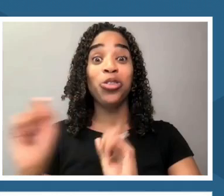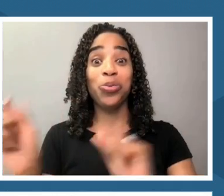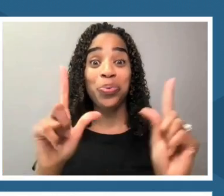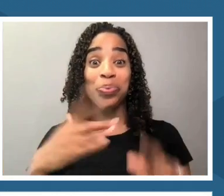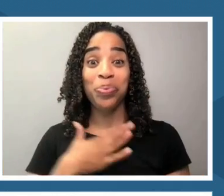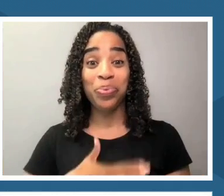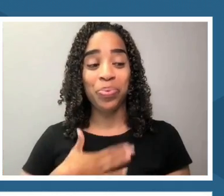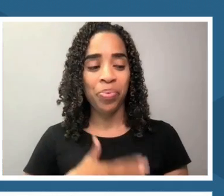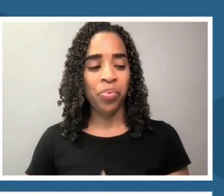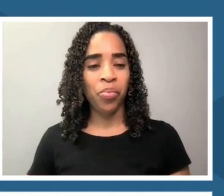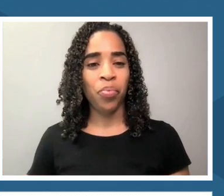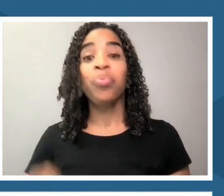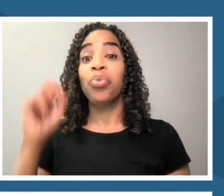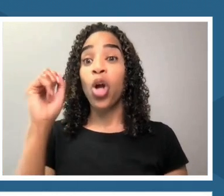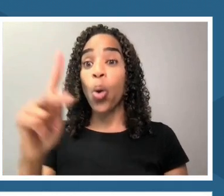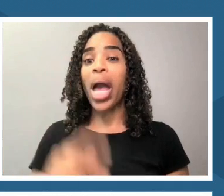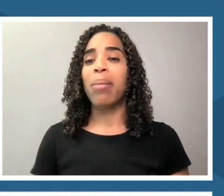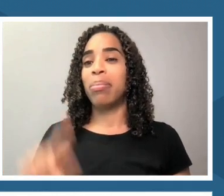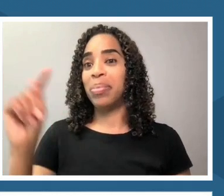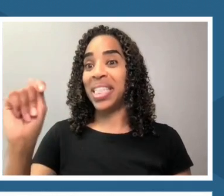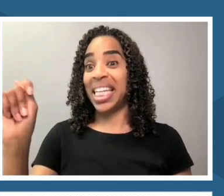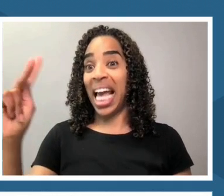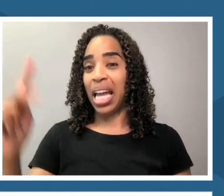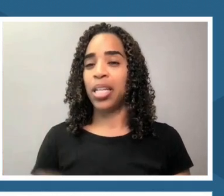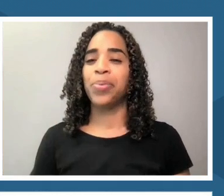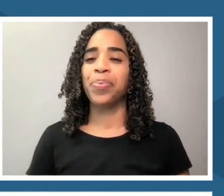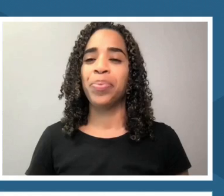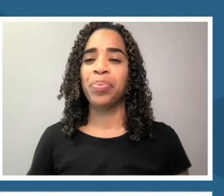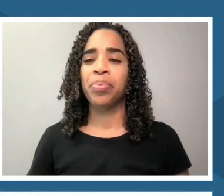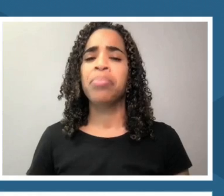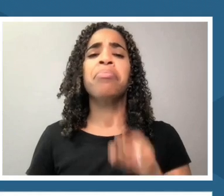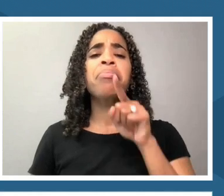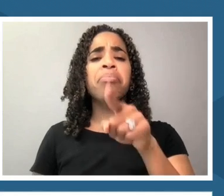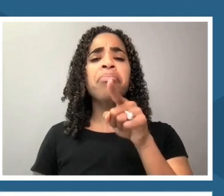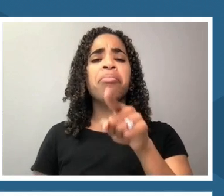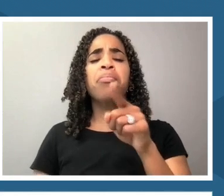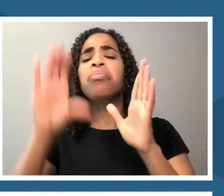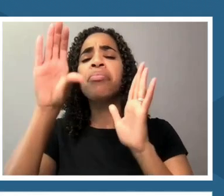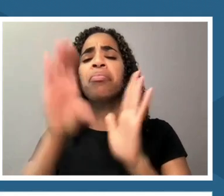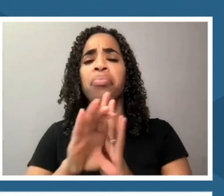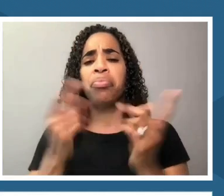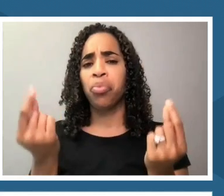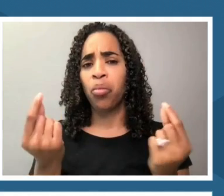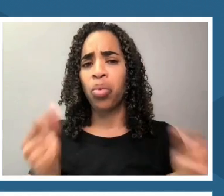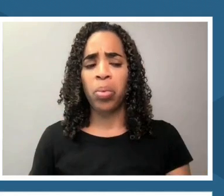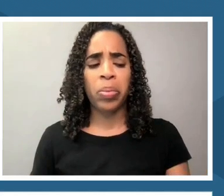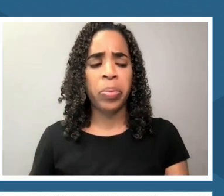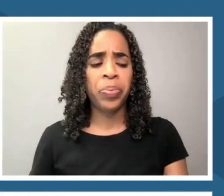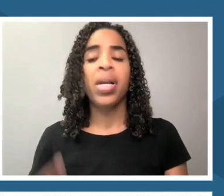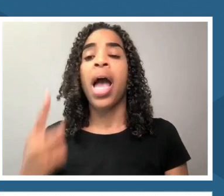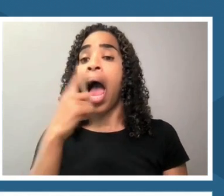all right tk let's look at this image together